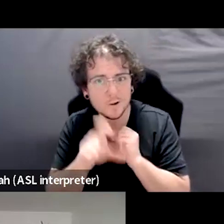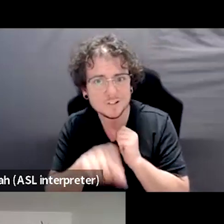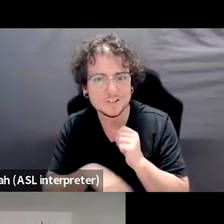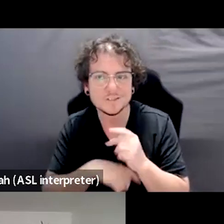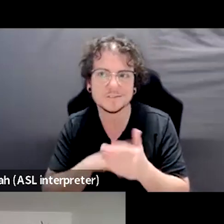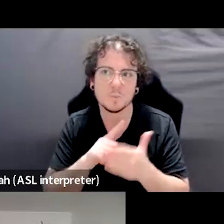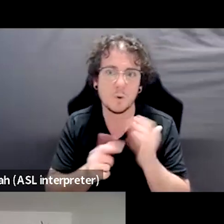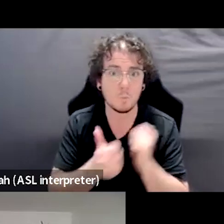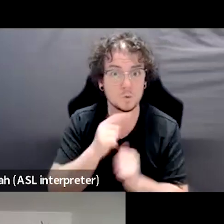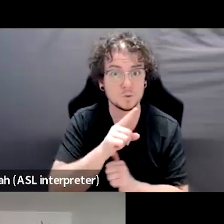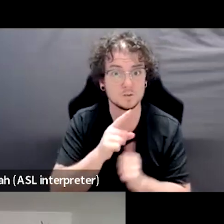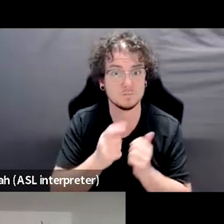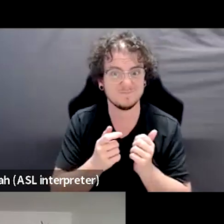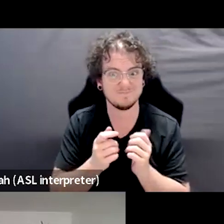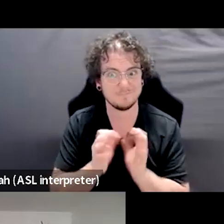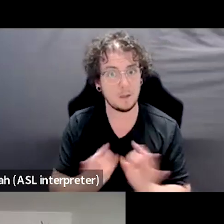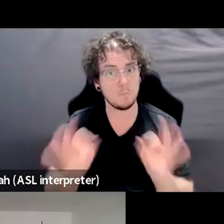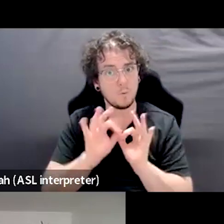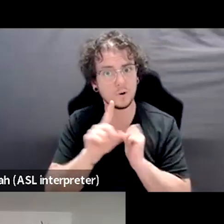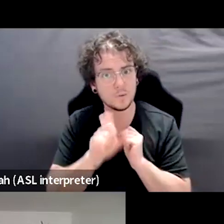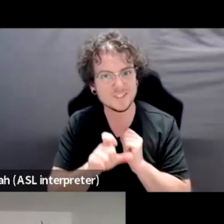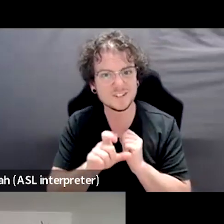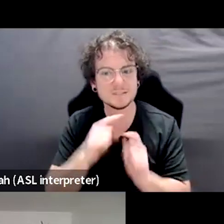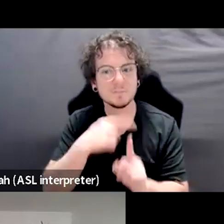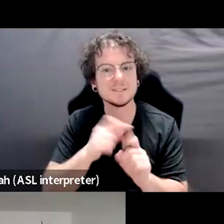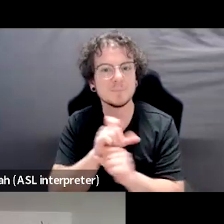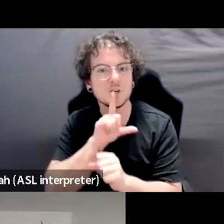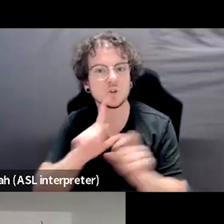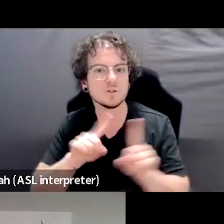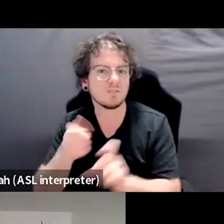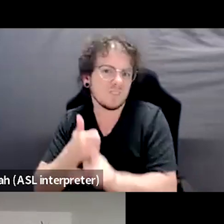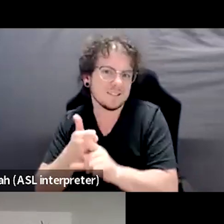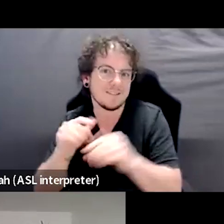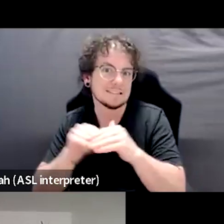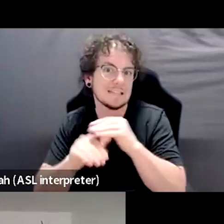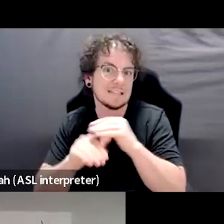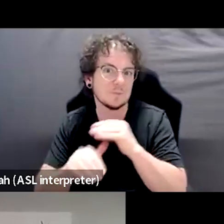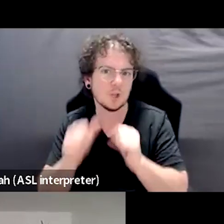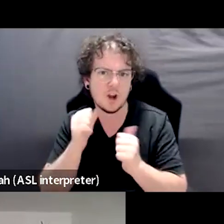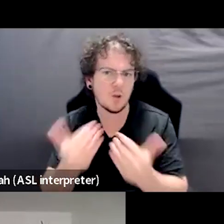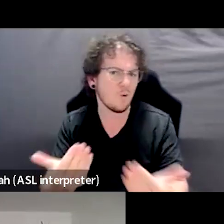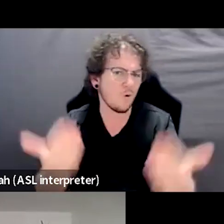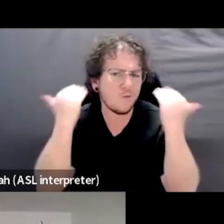survey that's accessible to everyone and not, kind of, overwhelming in that sense. But I do